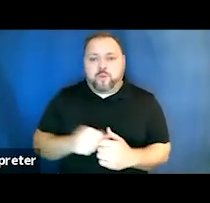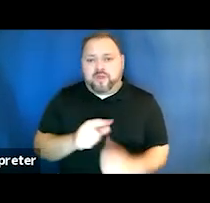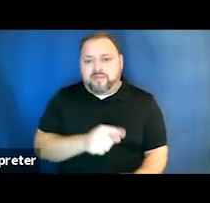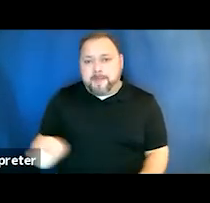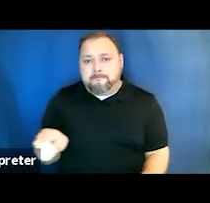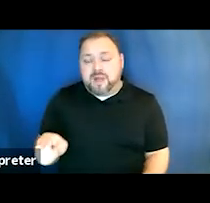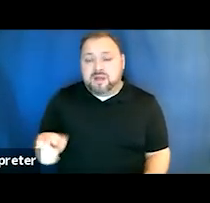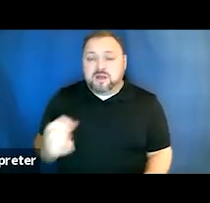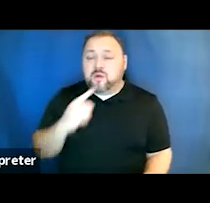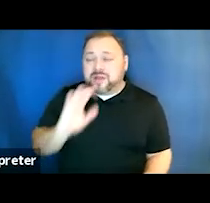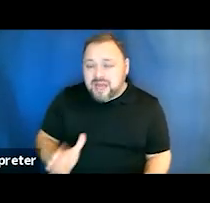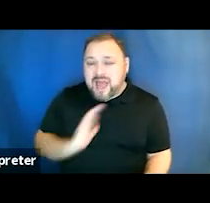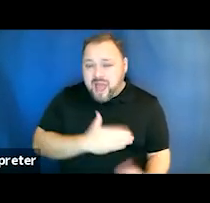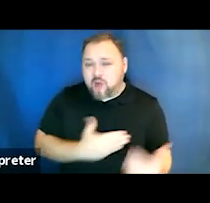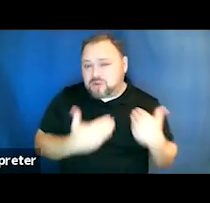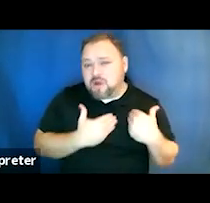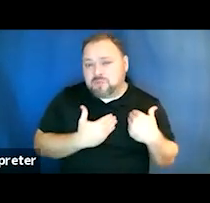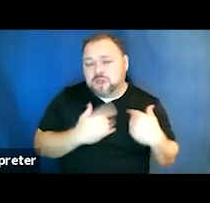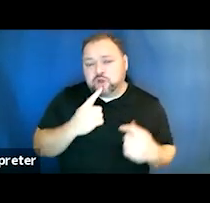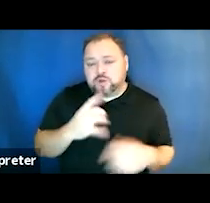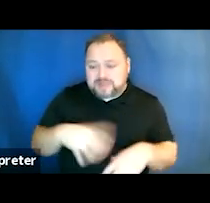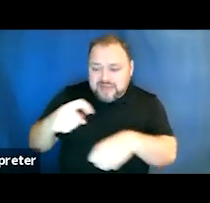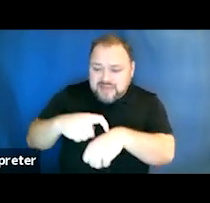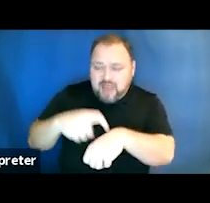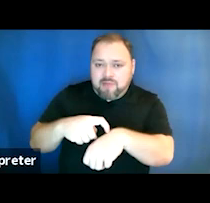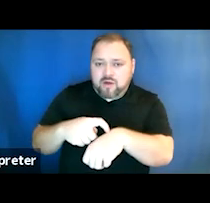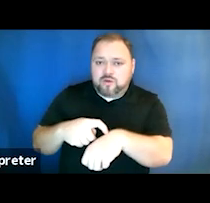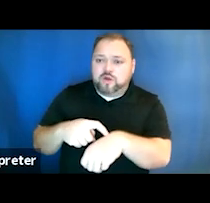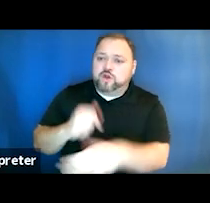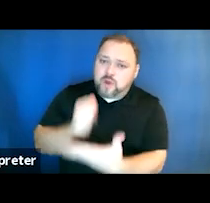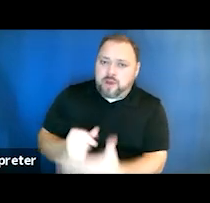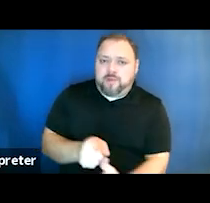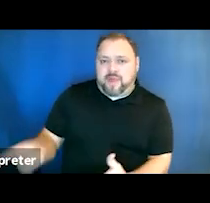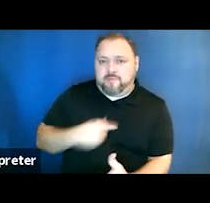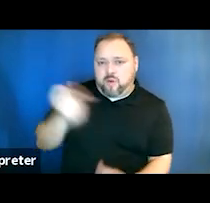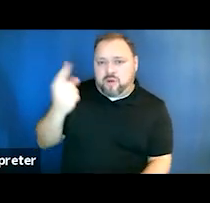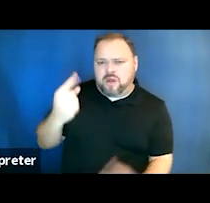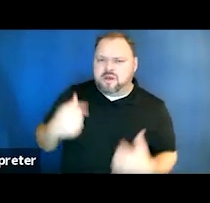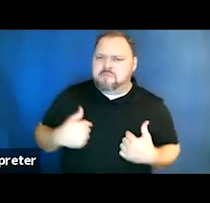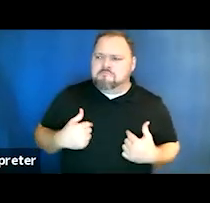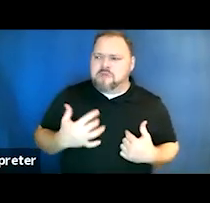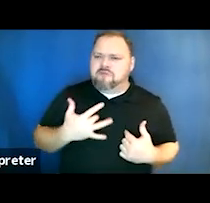It's our responsibility to take time out to help them understand." I felt very pleased with that,